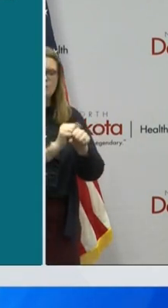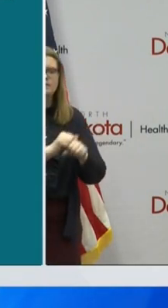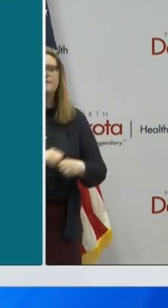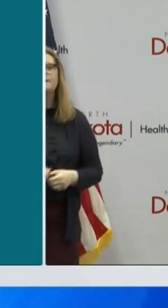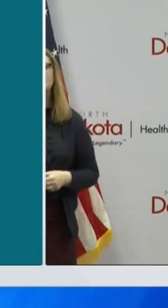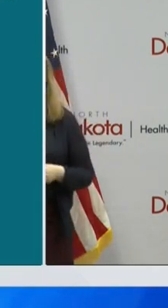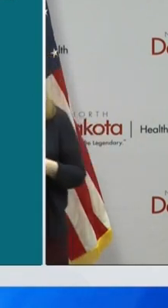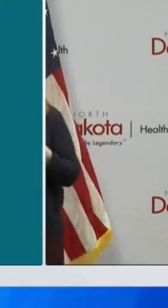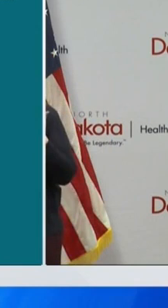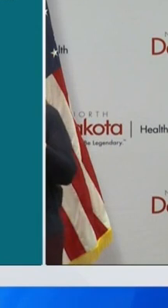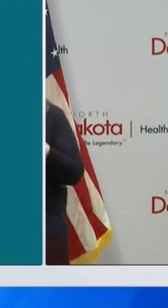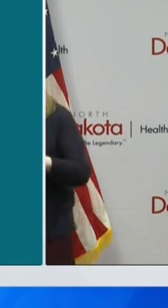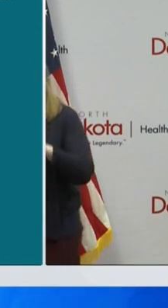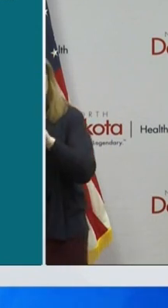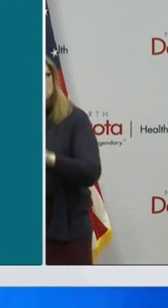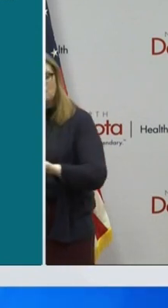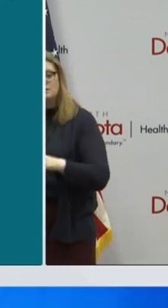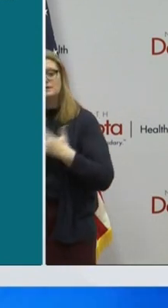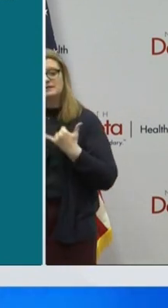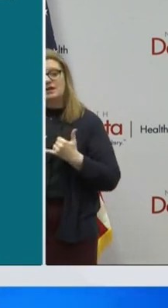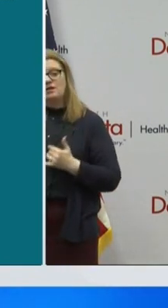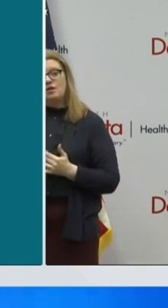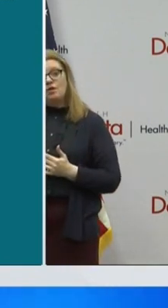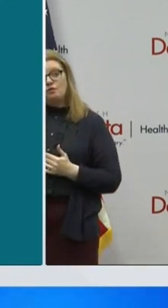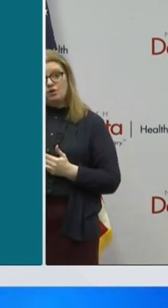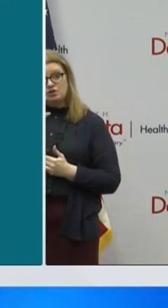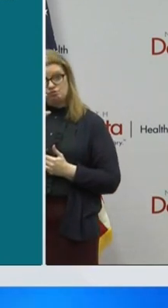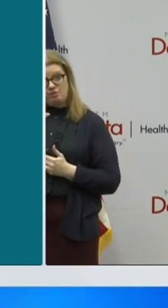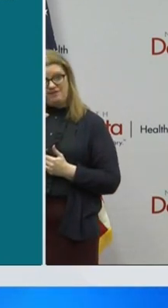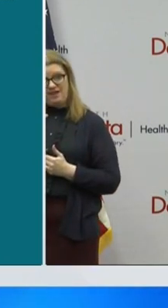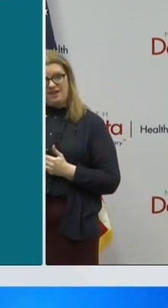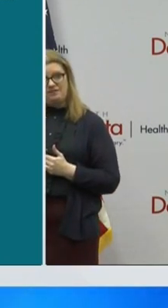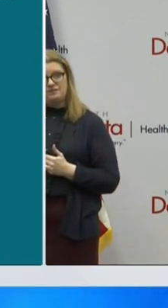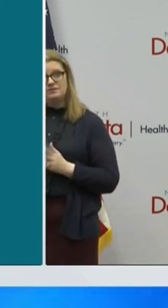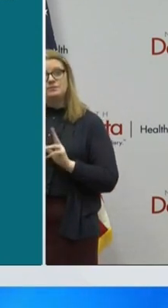STATE LAB SO THANKS TO THE TEAMS